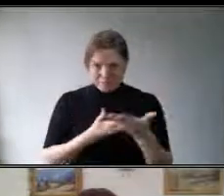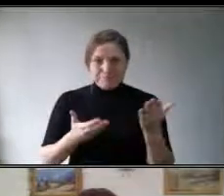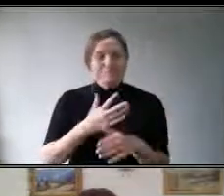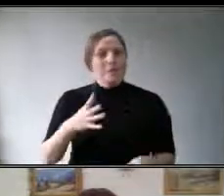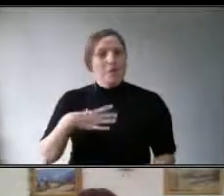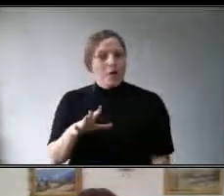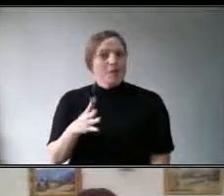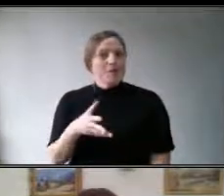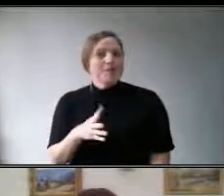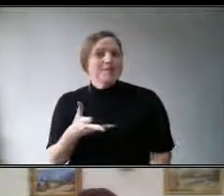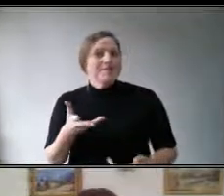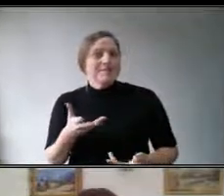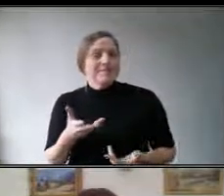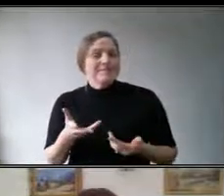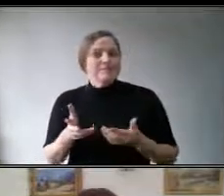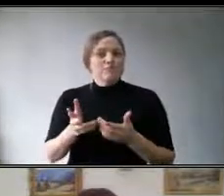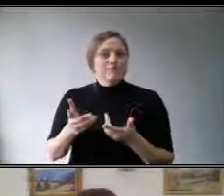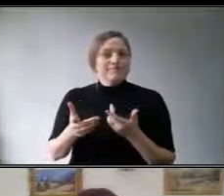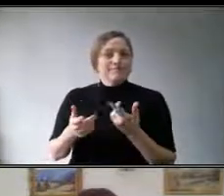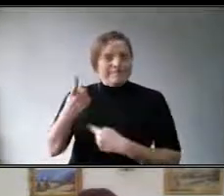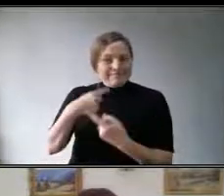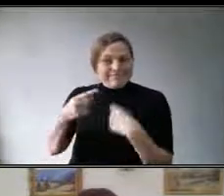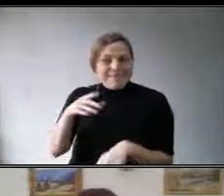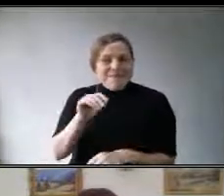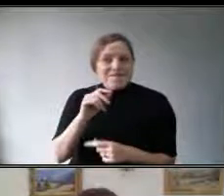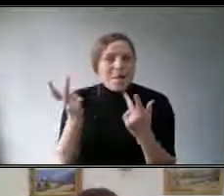each of our hosts and partner organizations who are involved last time